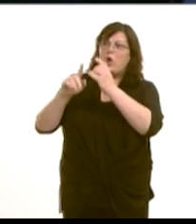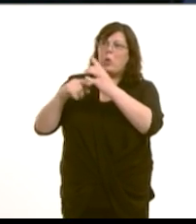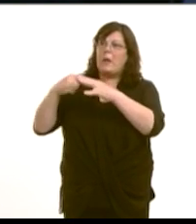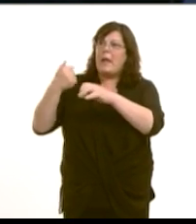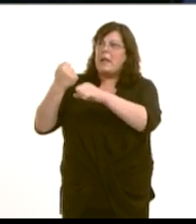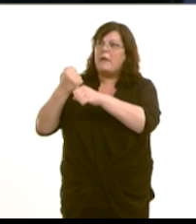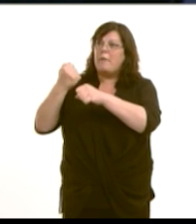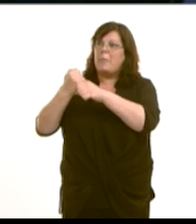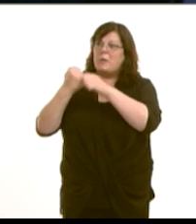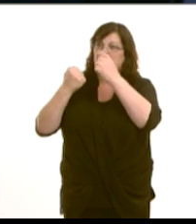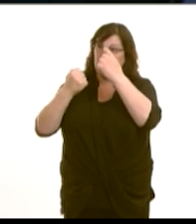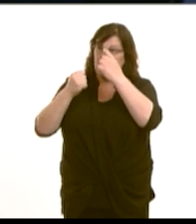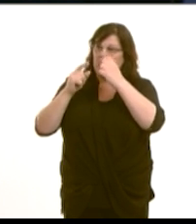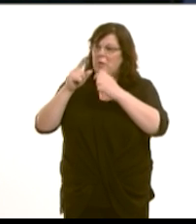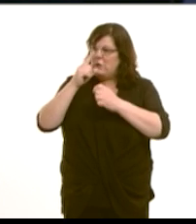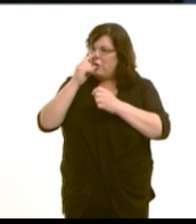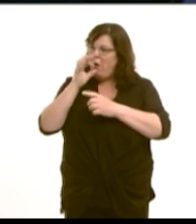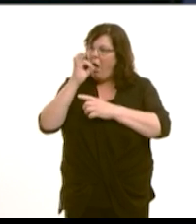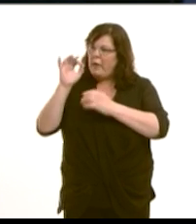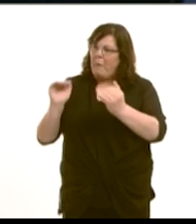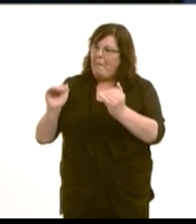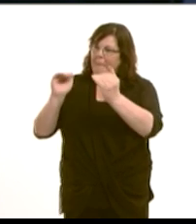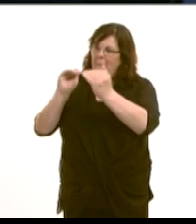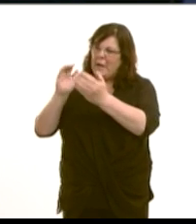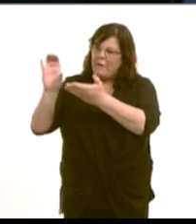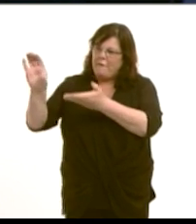funding source is lost, to ensure that that funding is provided, perhaps as part of some